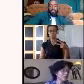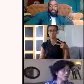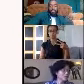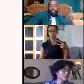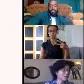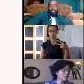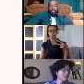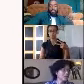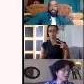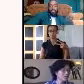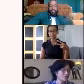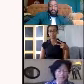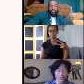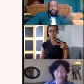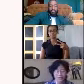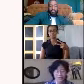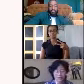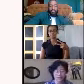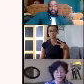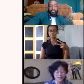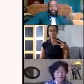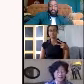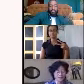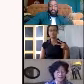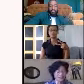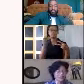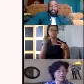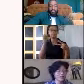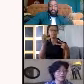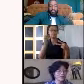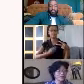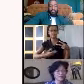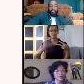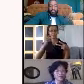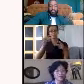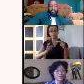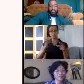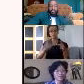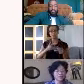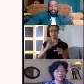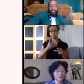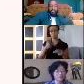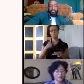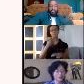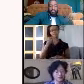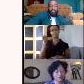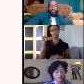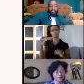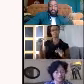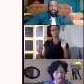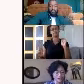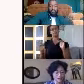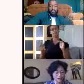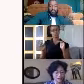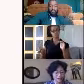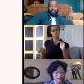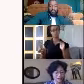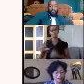be dominant over other races. That's by Layla Saad and I recommend reading her book, White